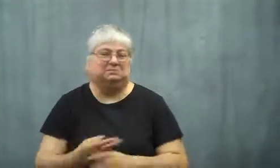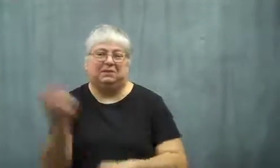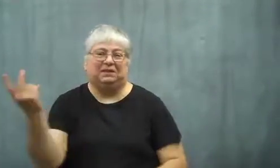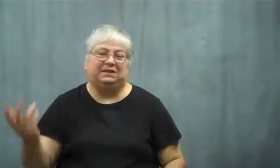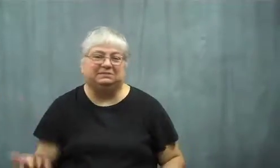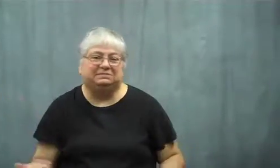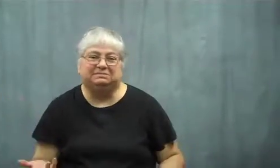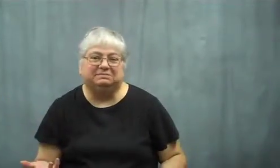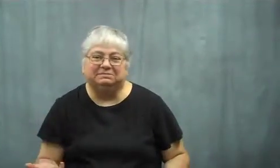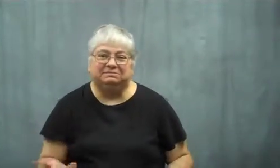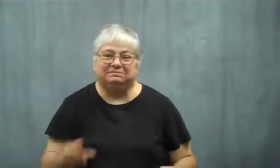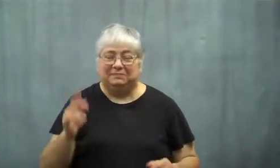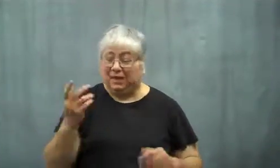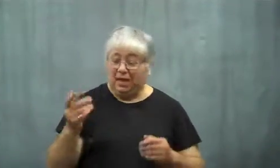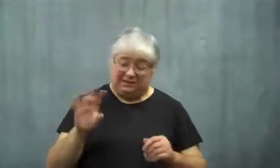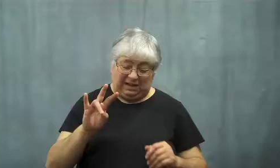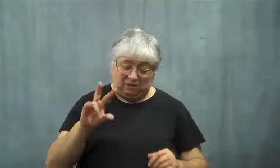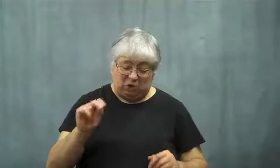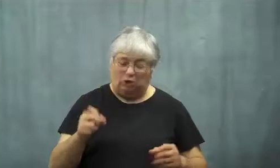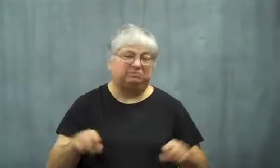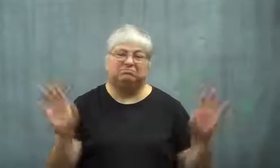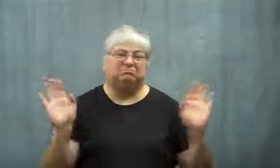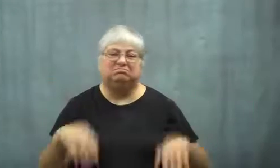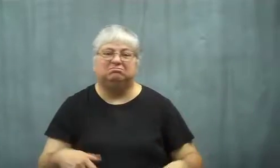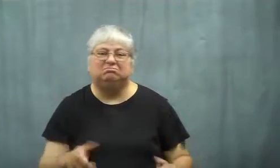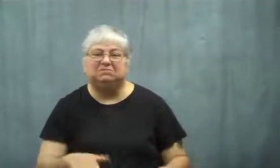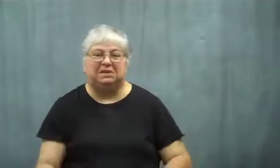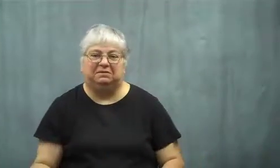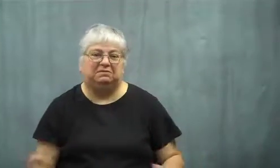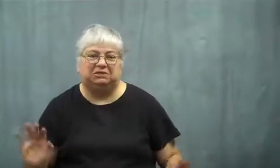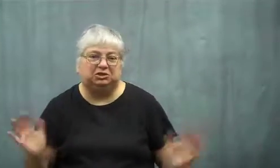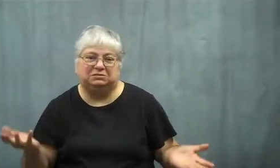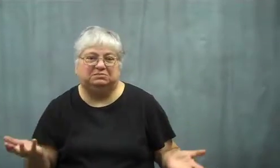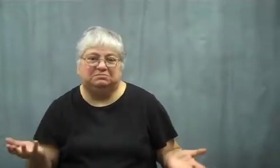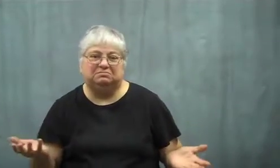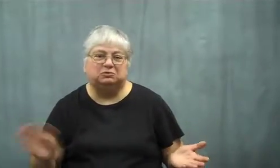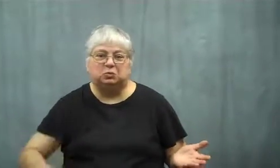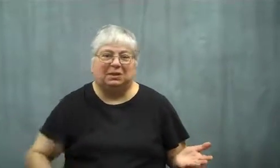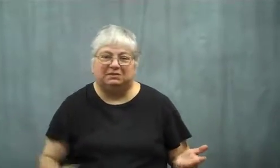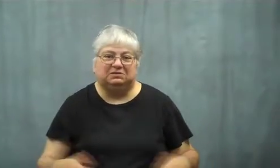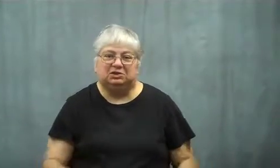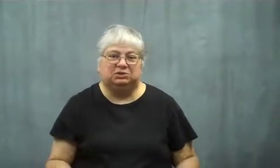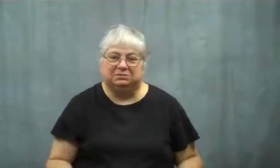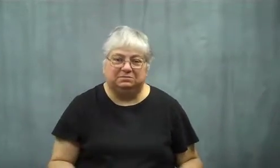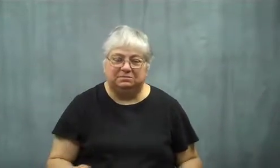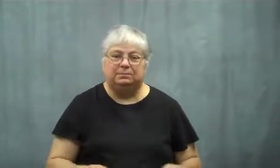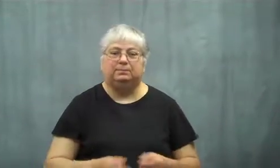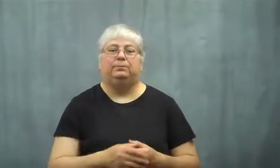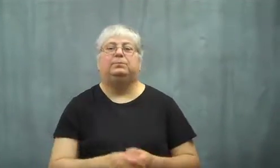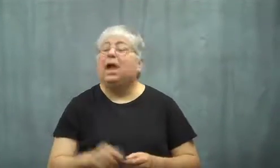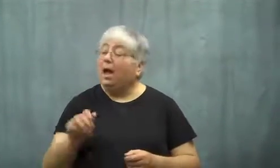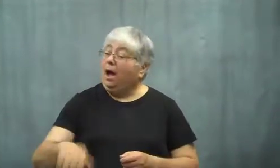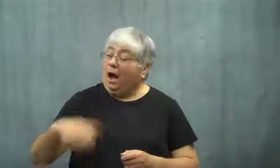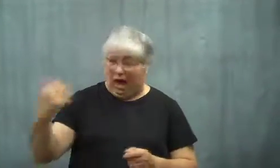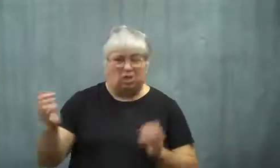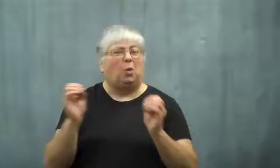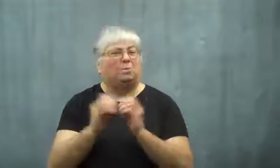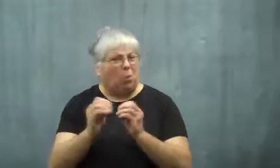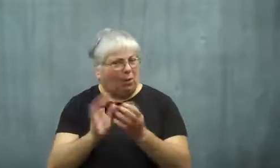It failed, and he was pronounced dead at 7:30. It was just too late.